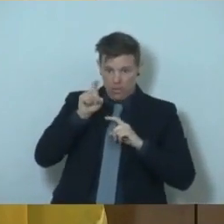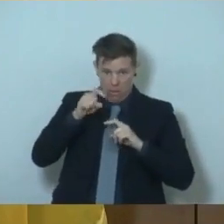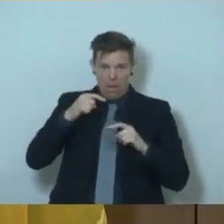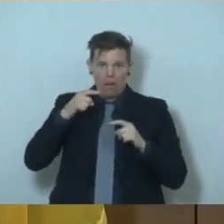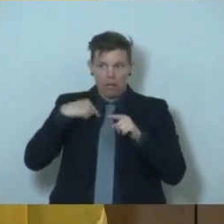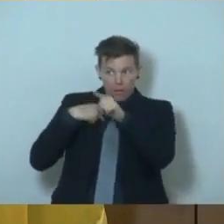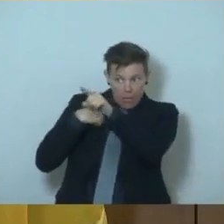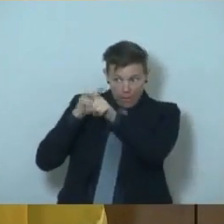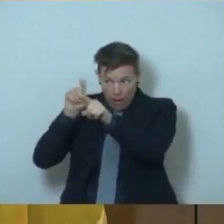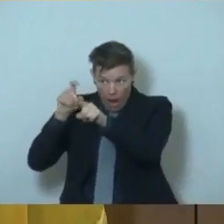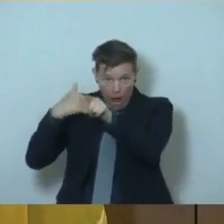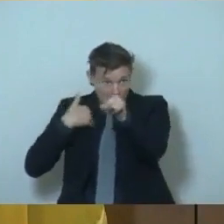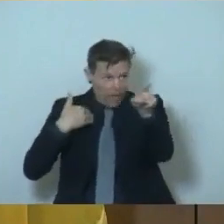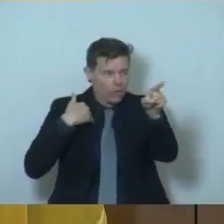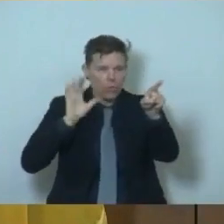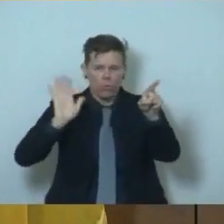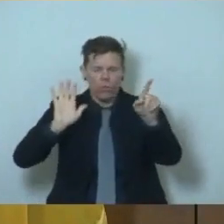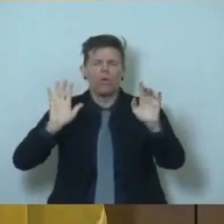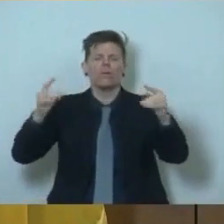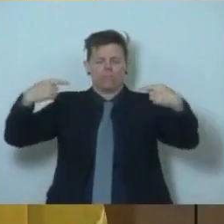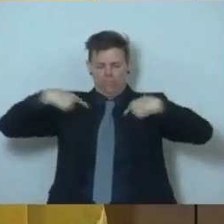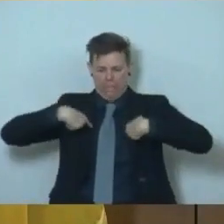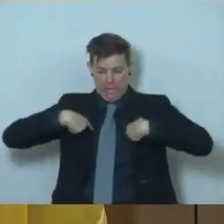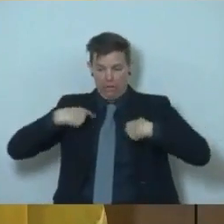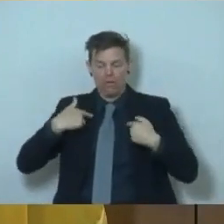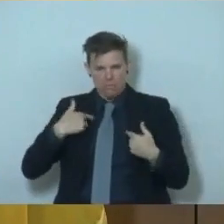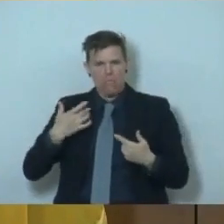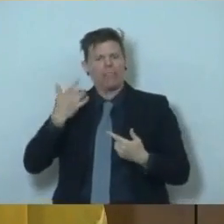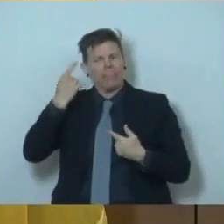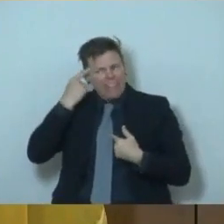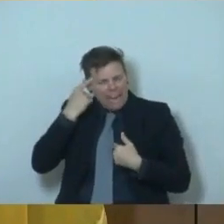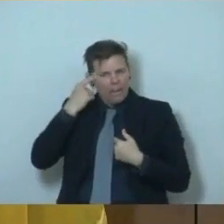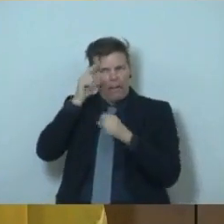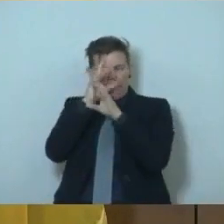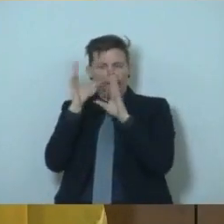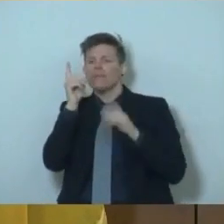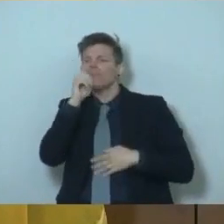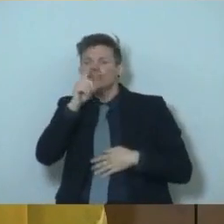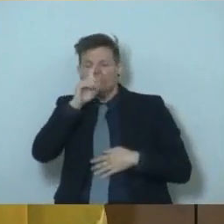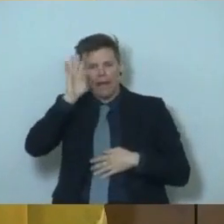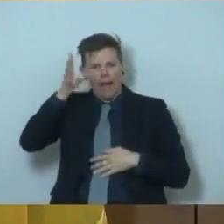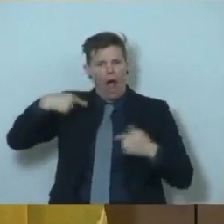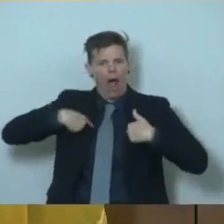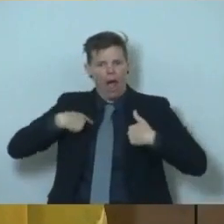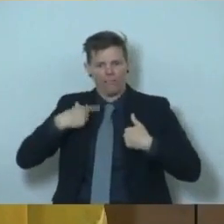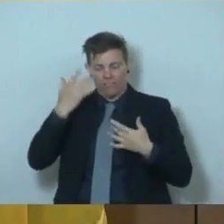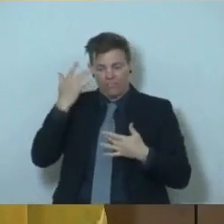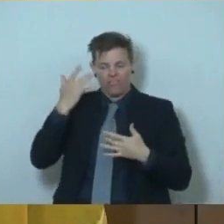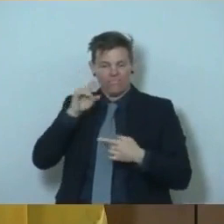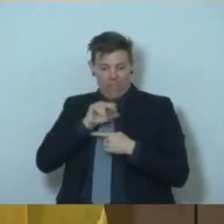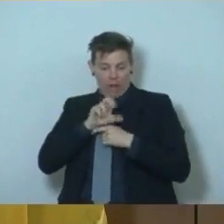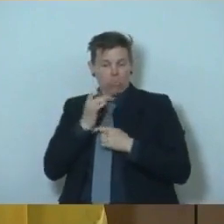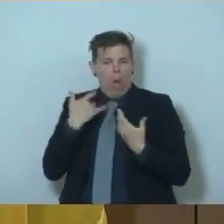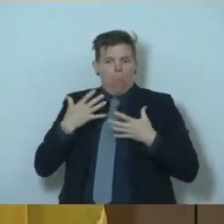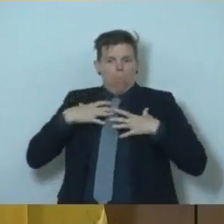NOT AS IF SOMEBODY ELSE HAS YOU. ALTHOUGH. LET'S TALK ABOUT THAT. RIGHT. YOU HAVE IT.